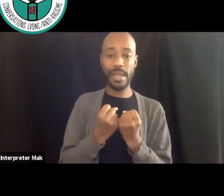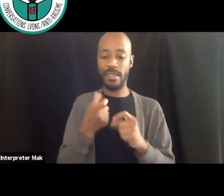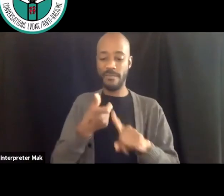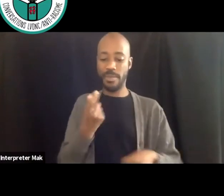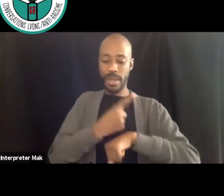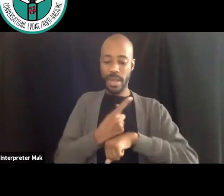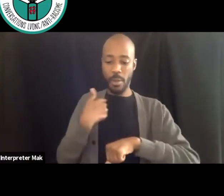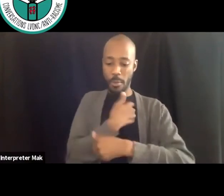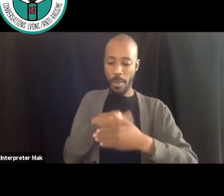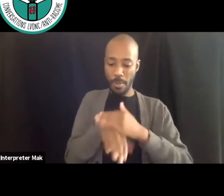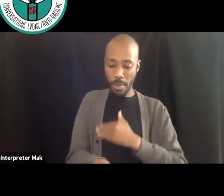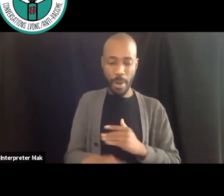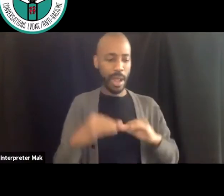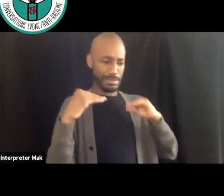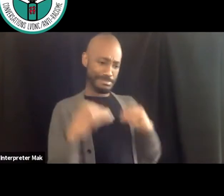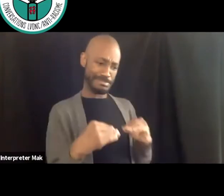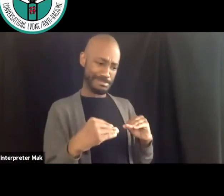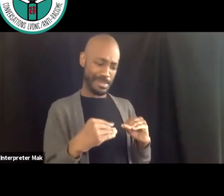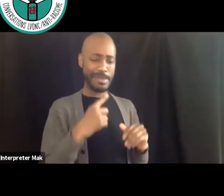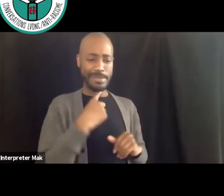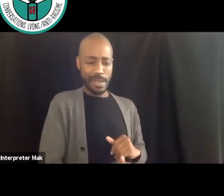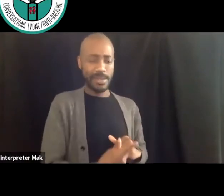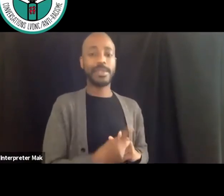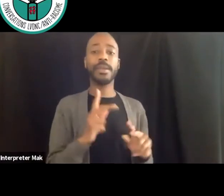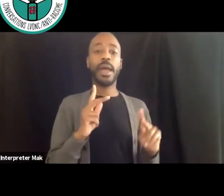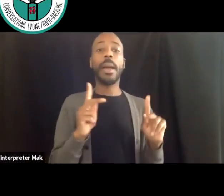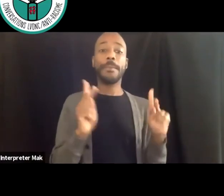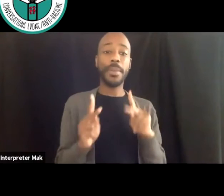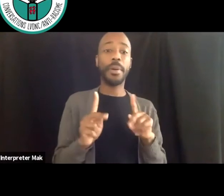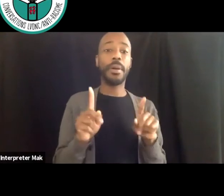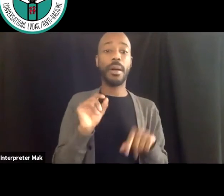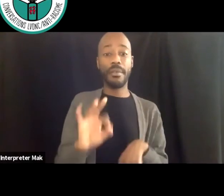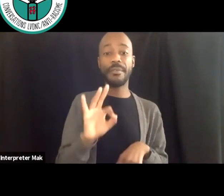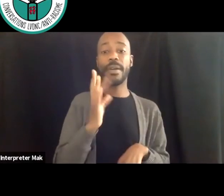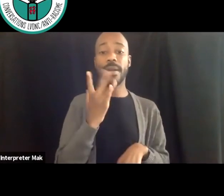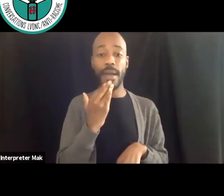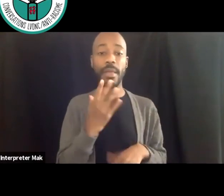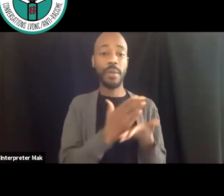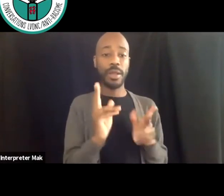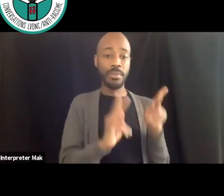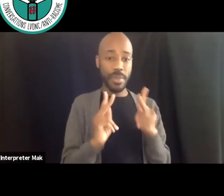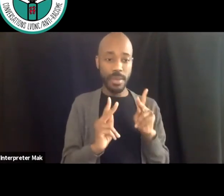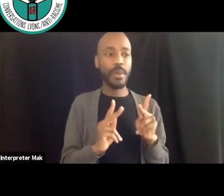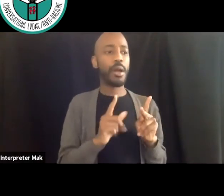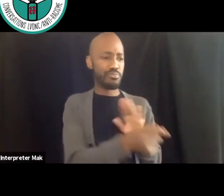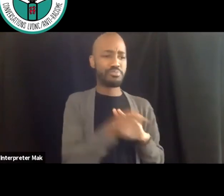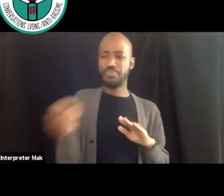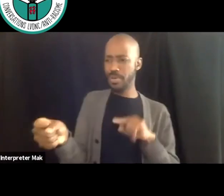tells us and dictates, as people of color as marginalized people, which are the spaces that we're allowed to occupy